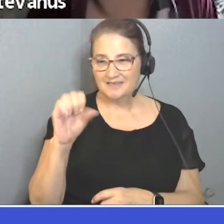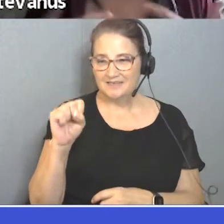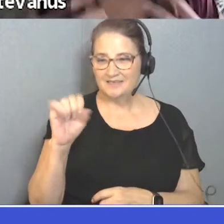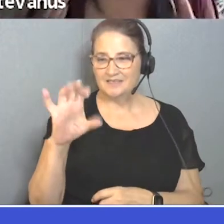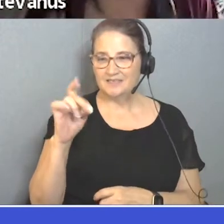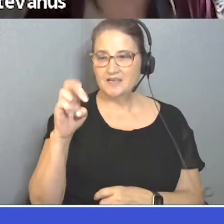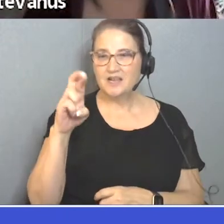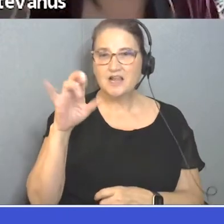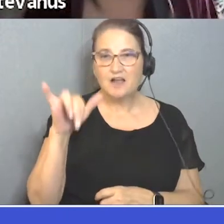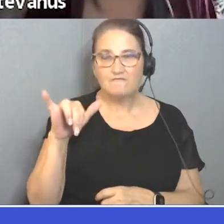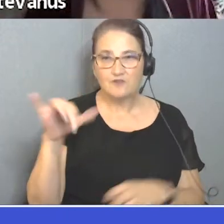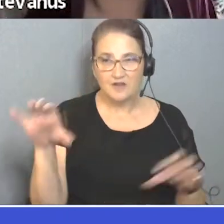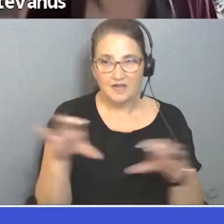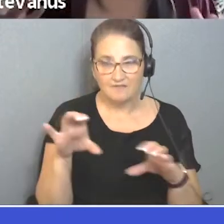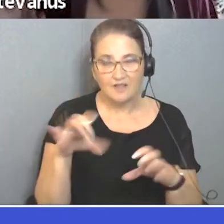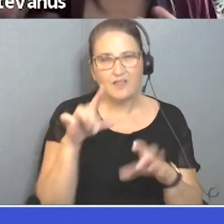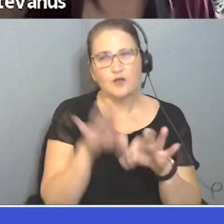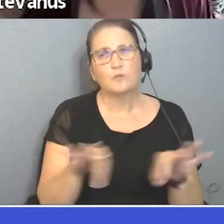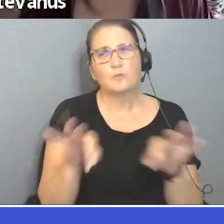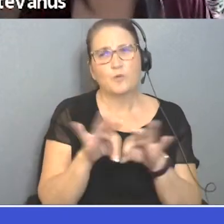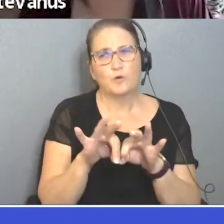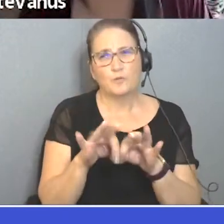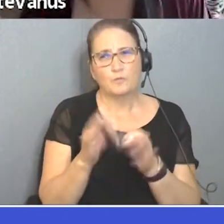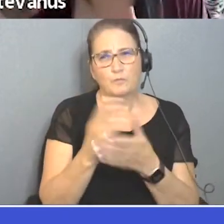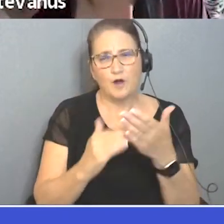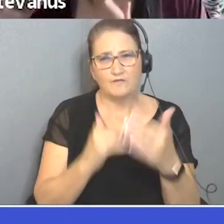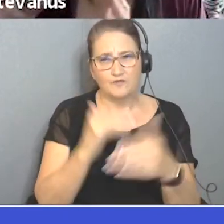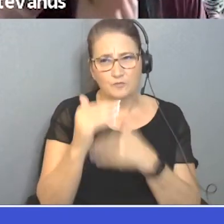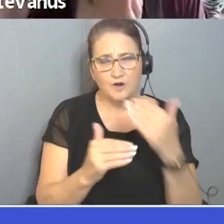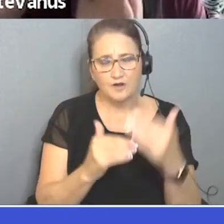of the design process. In fact, I would argue that most